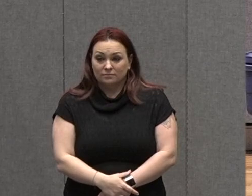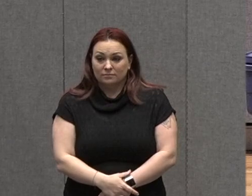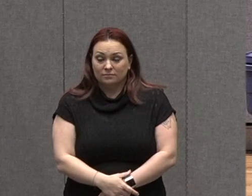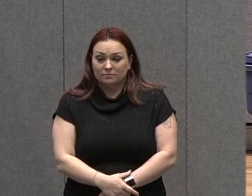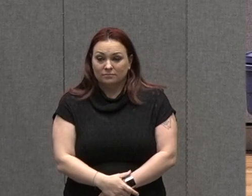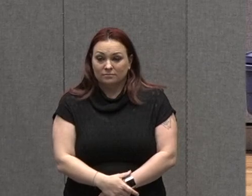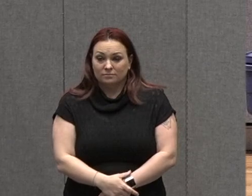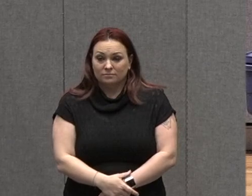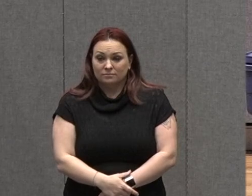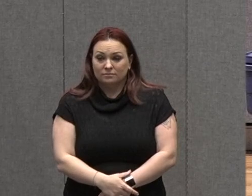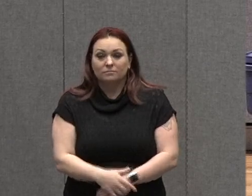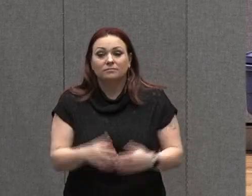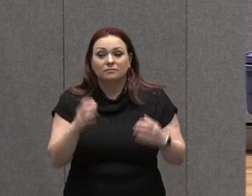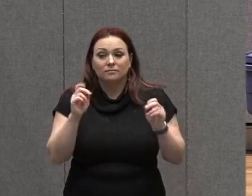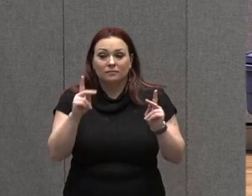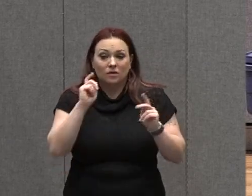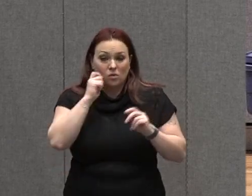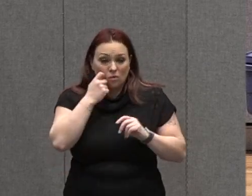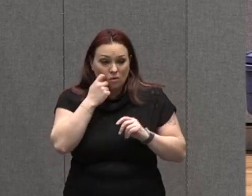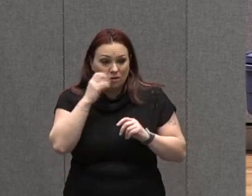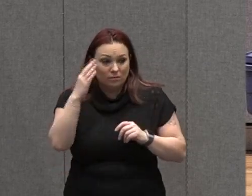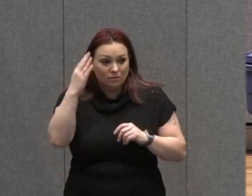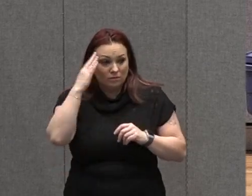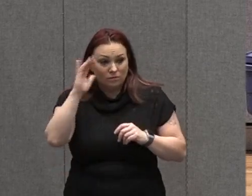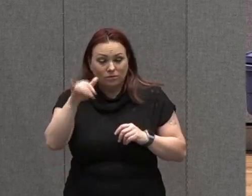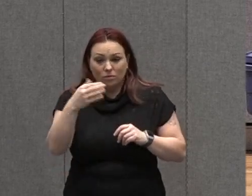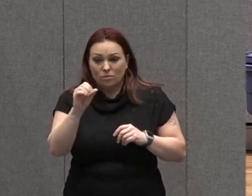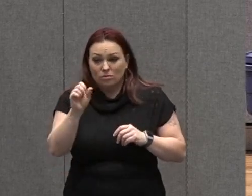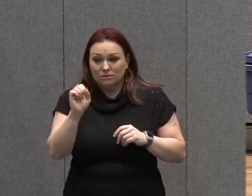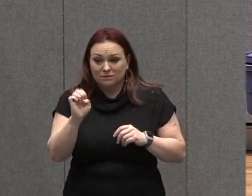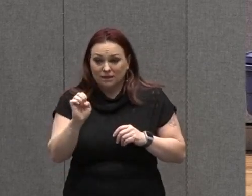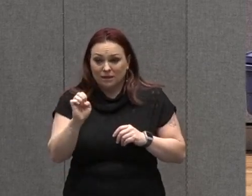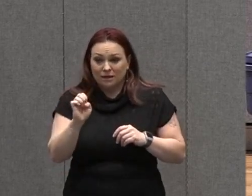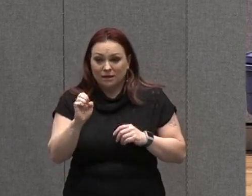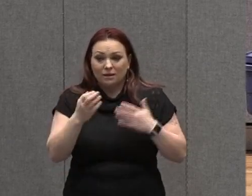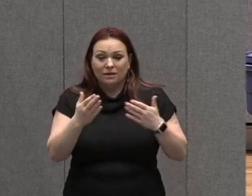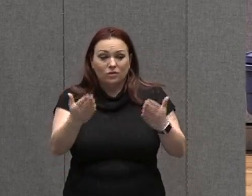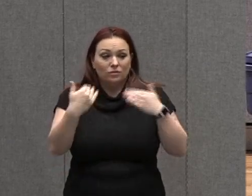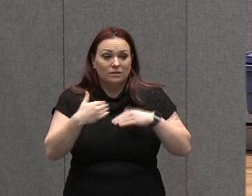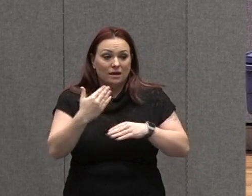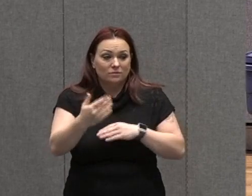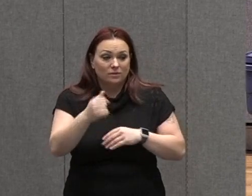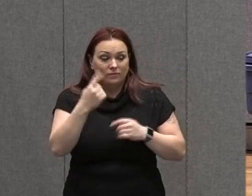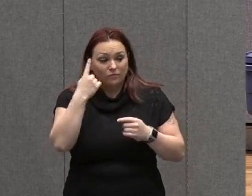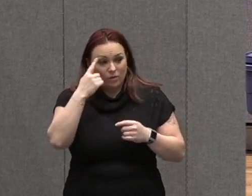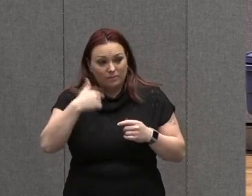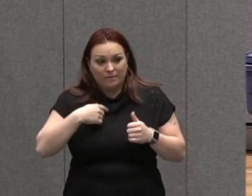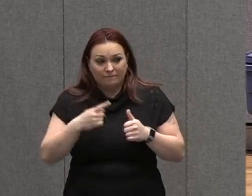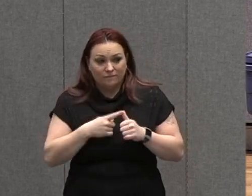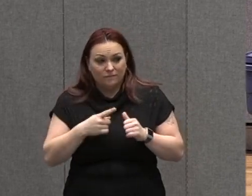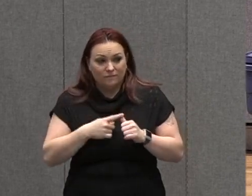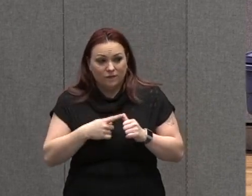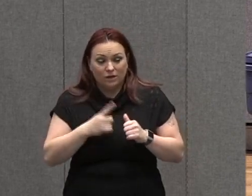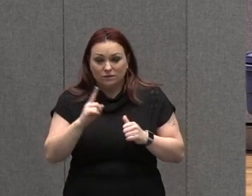Okay cool. Señor Jose. Compose the next line for me please. Okay. What would you like on the first beats?